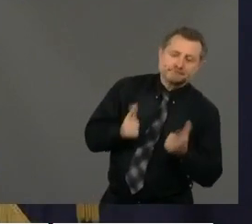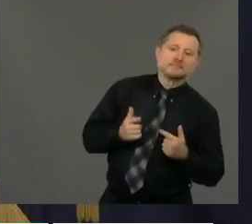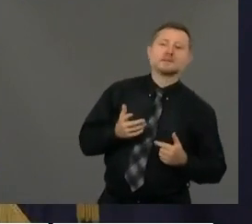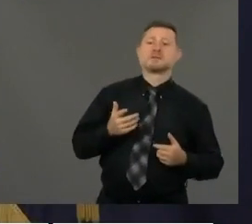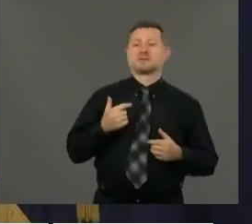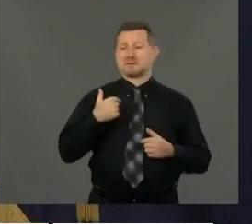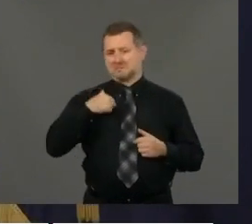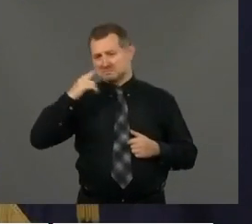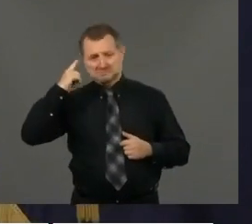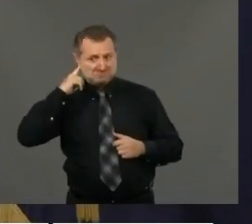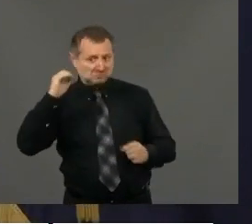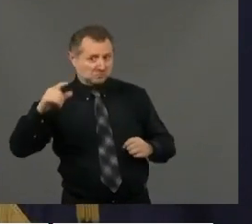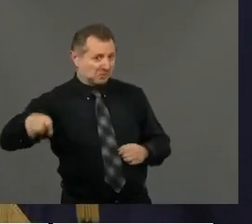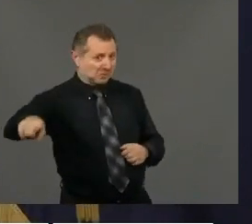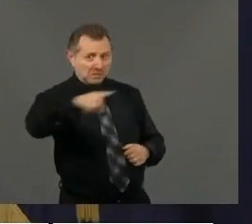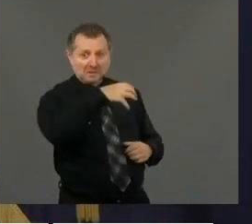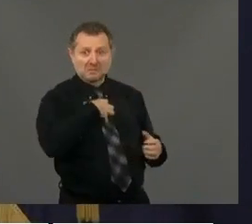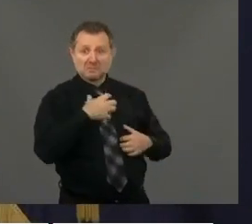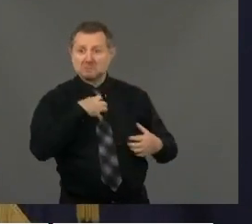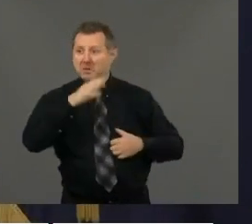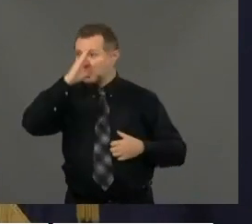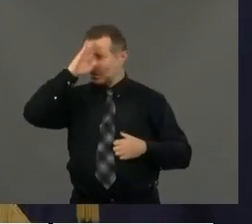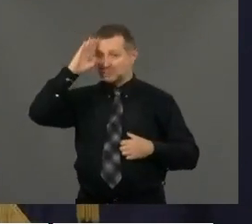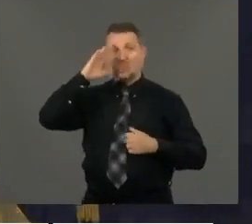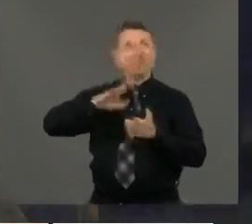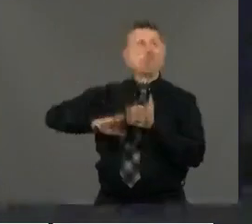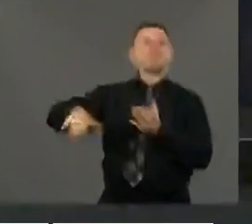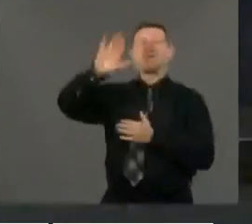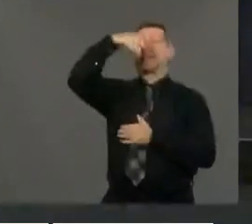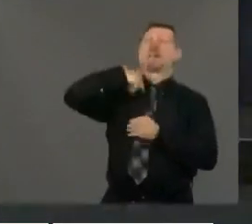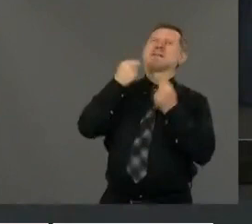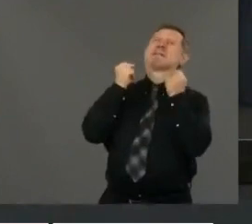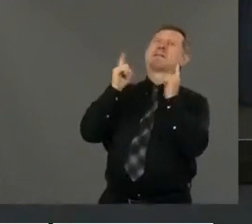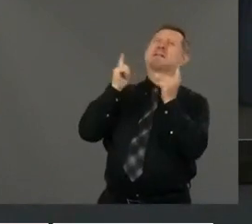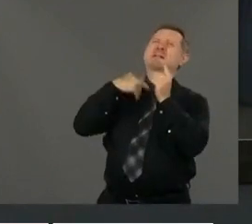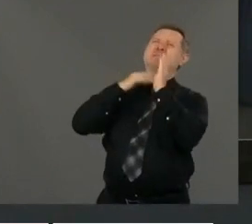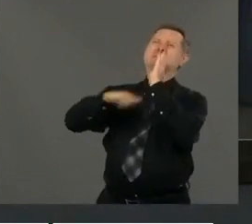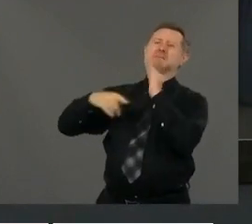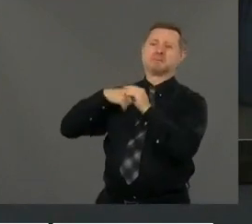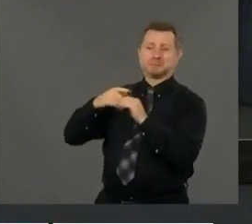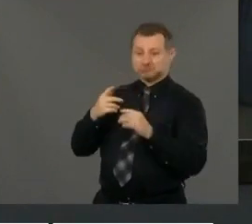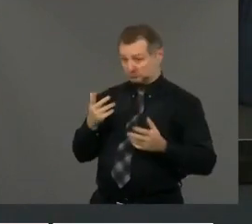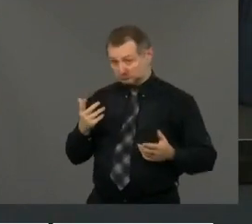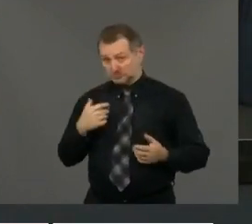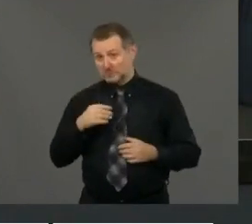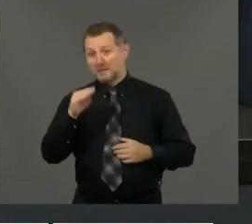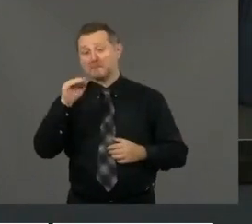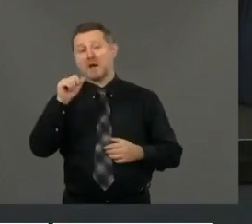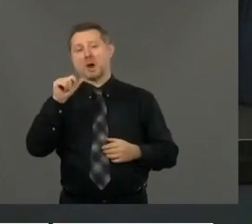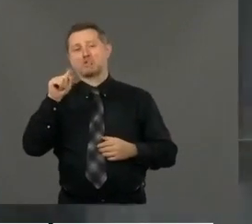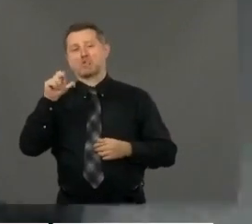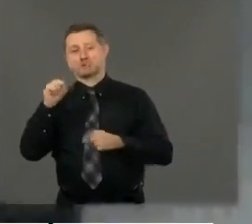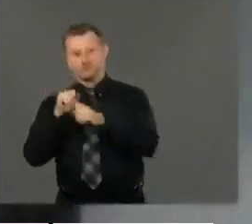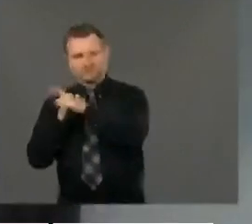TO GET A WAIVER FROM THE DEPARTMENT OF HEALTH BECAUSE